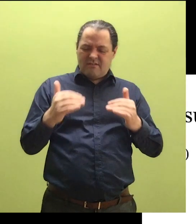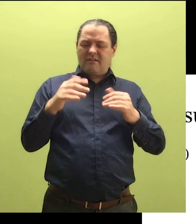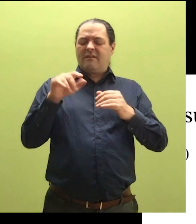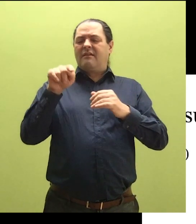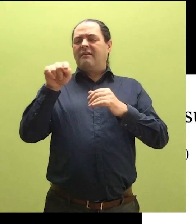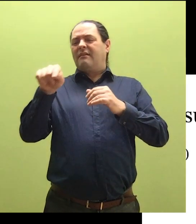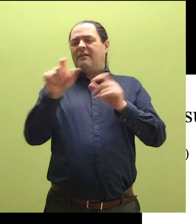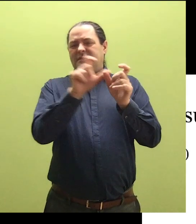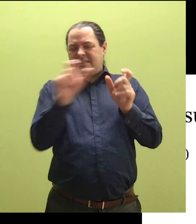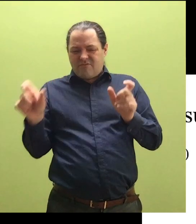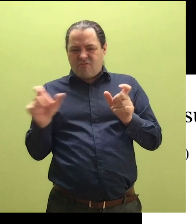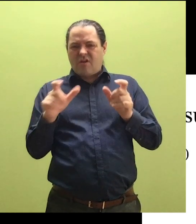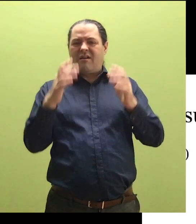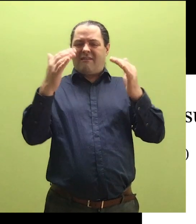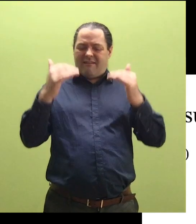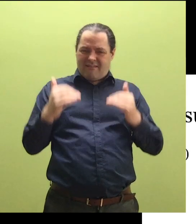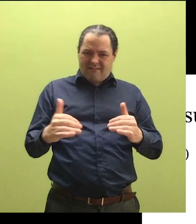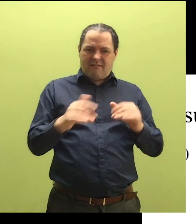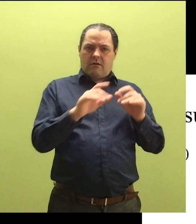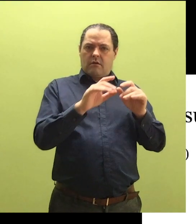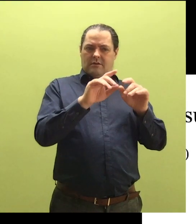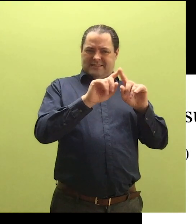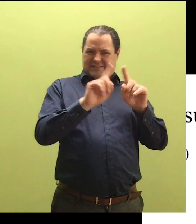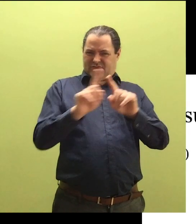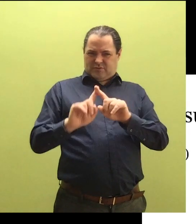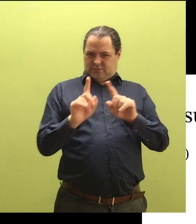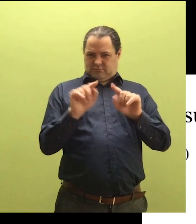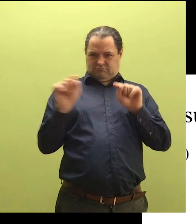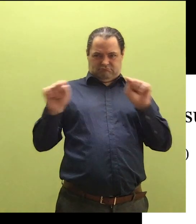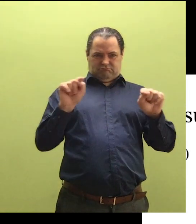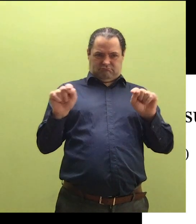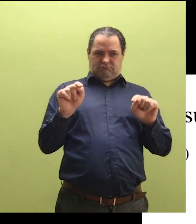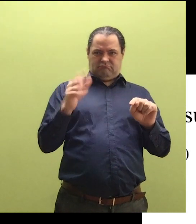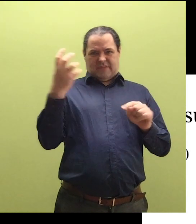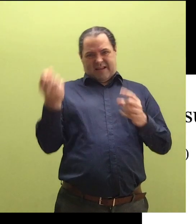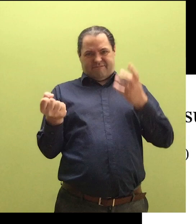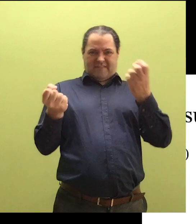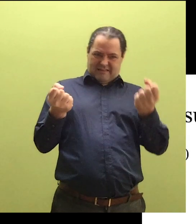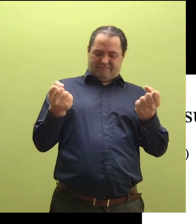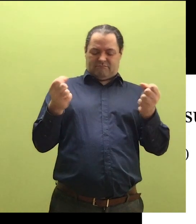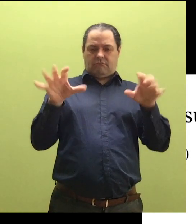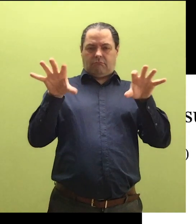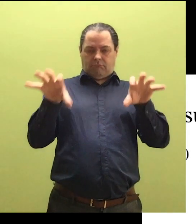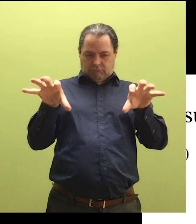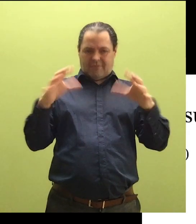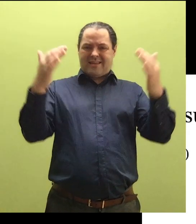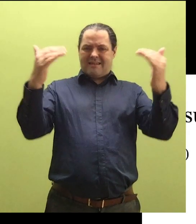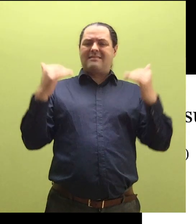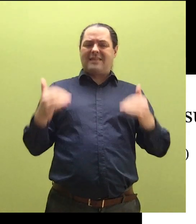Sign Language, and the serial verb constructions that occur with both of- both sides of this alternation, let us move on to